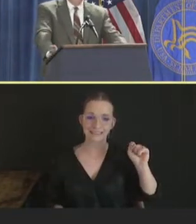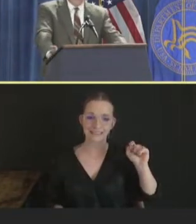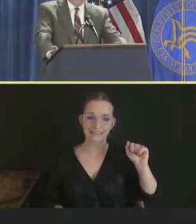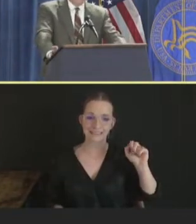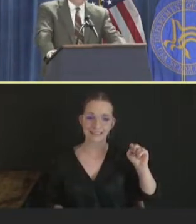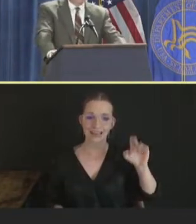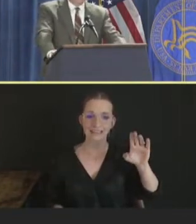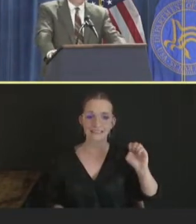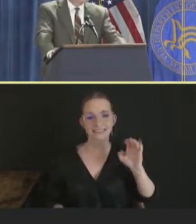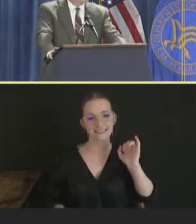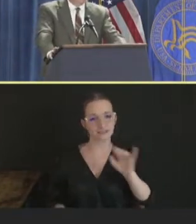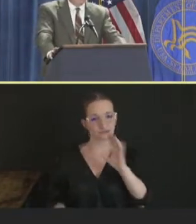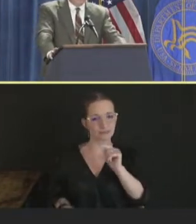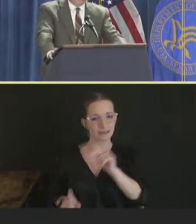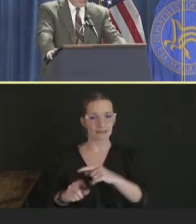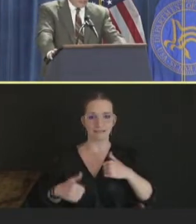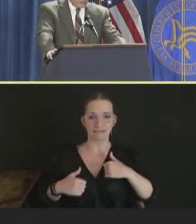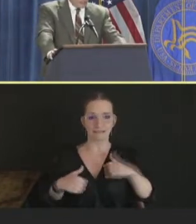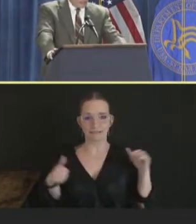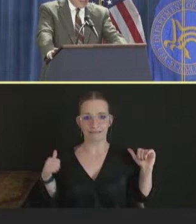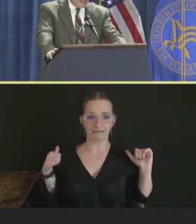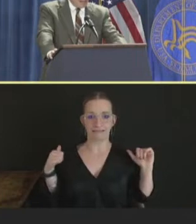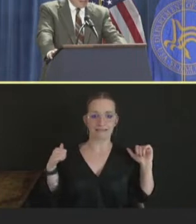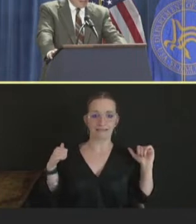Behavior, on the other hand, is what you actually do.